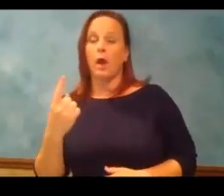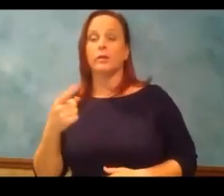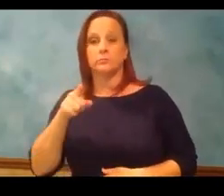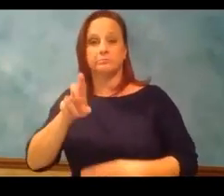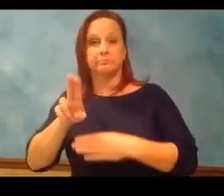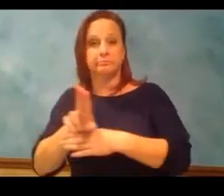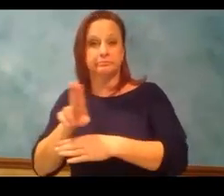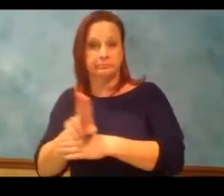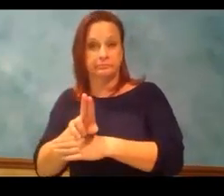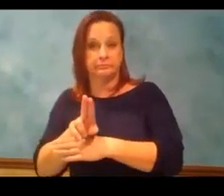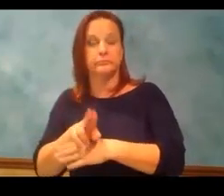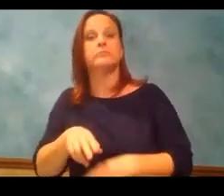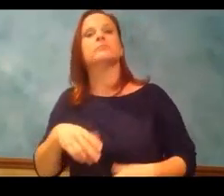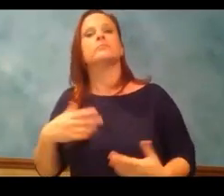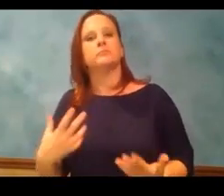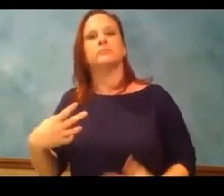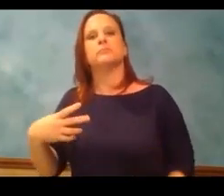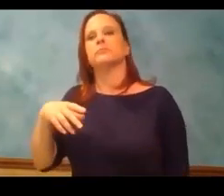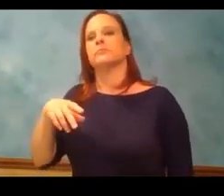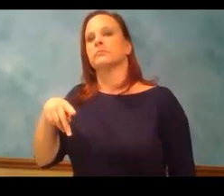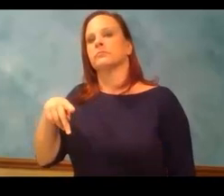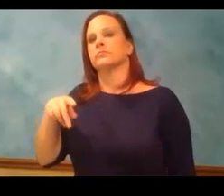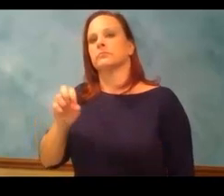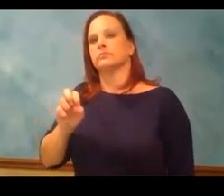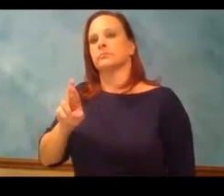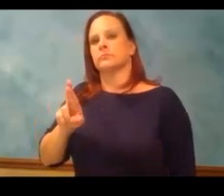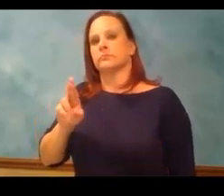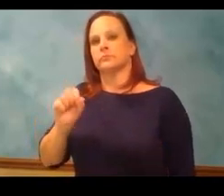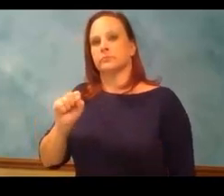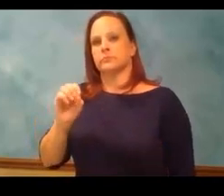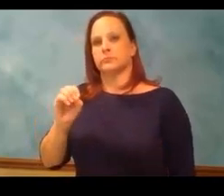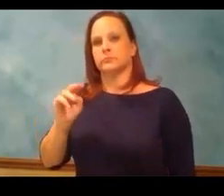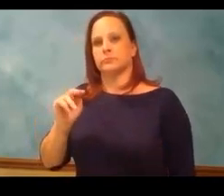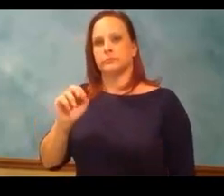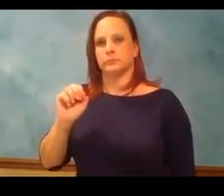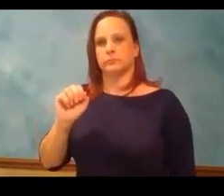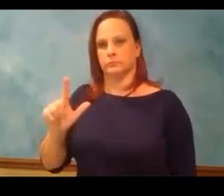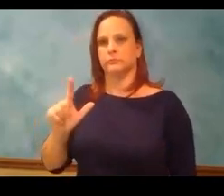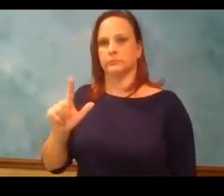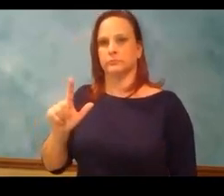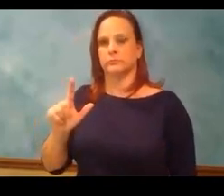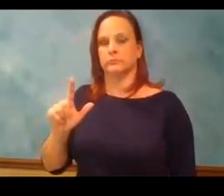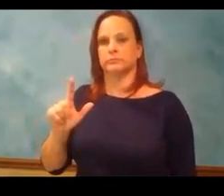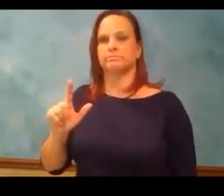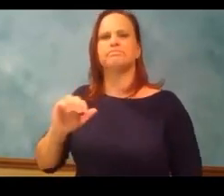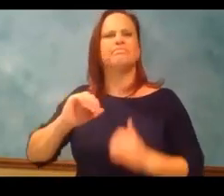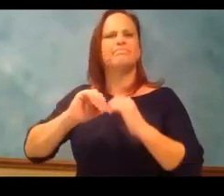So one type of pronoun that you're going to use in ASL are Personal Pronouns.